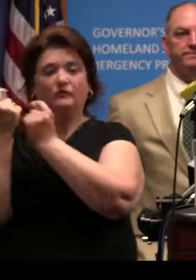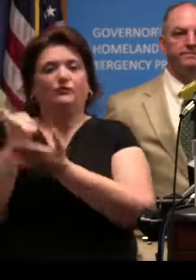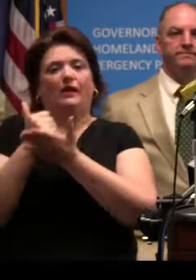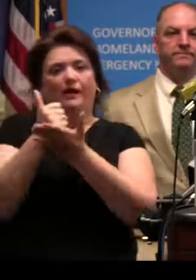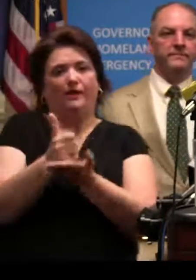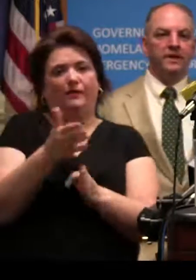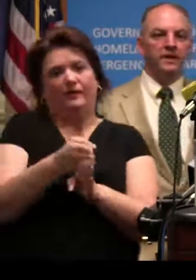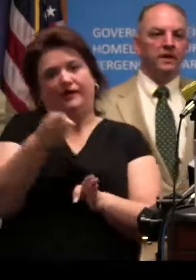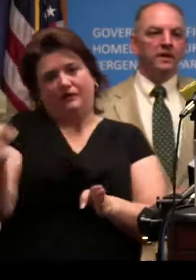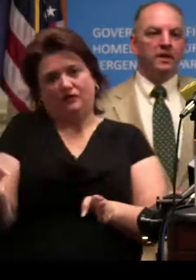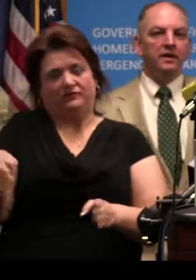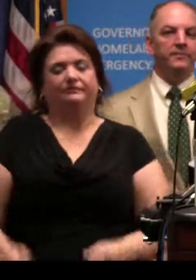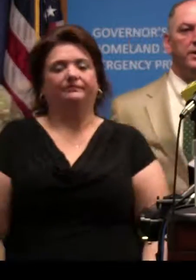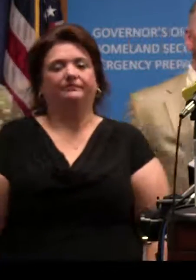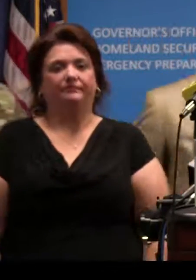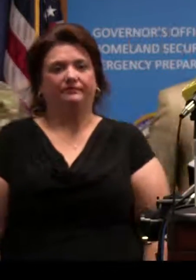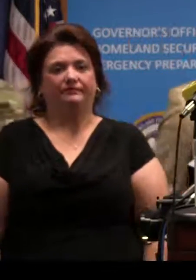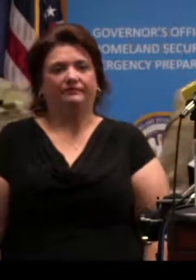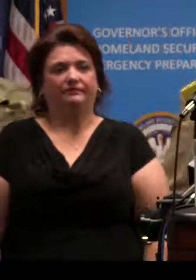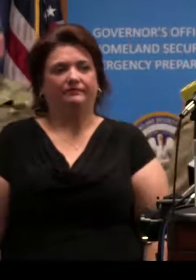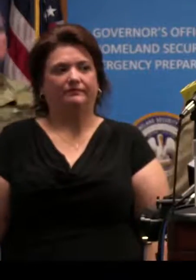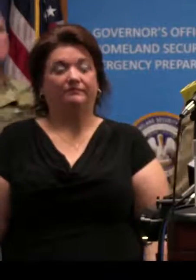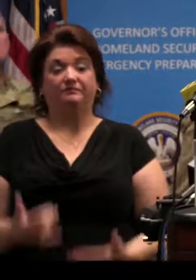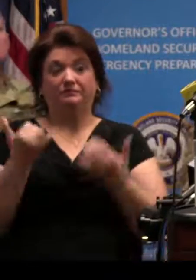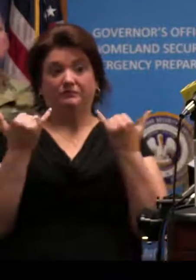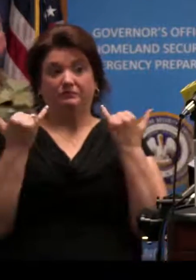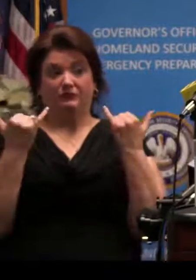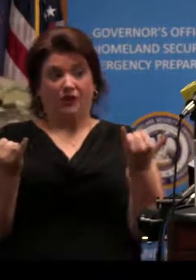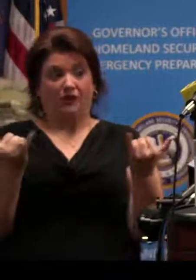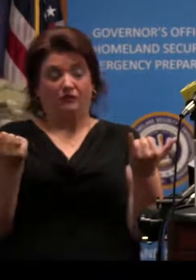questions